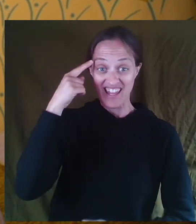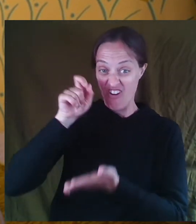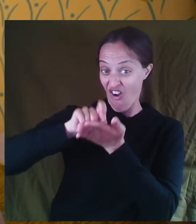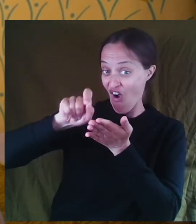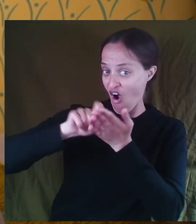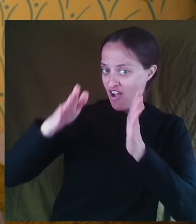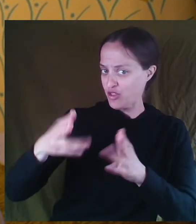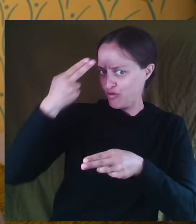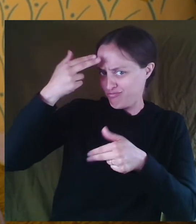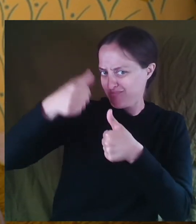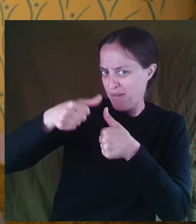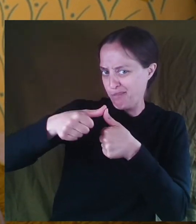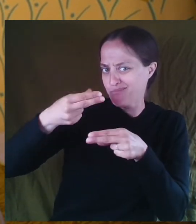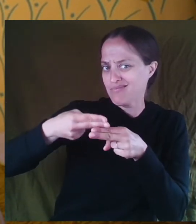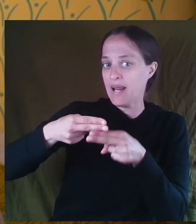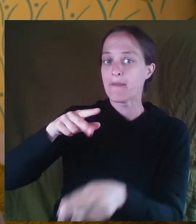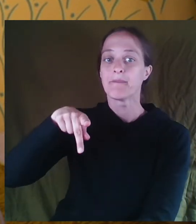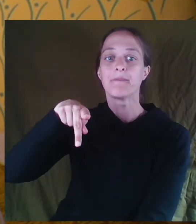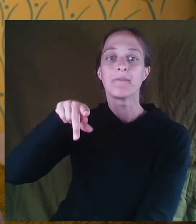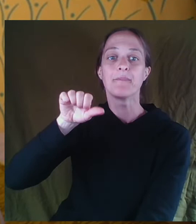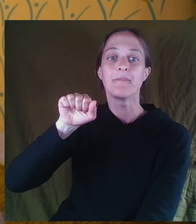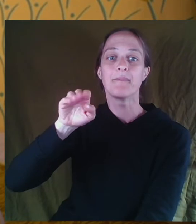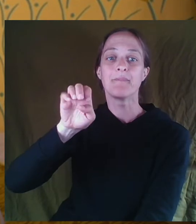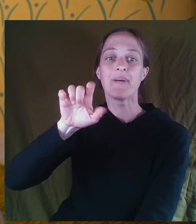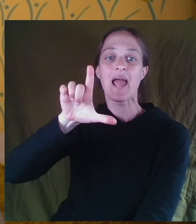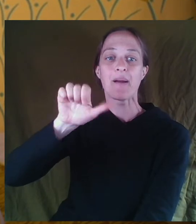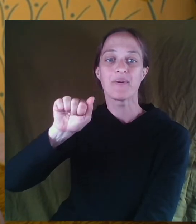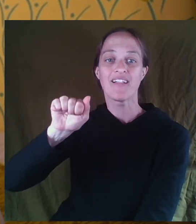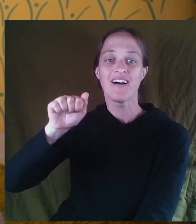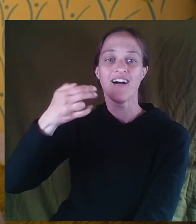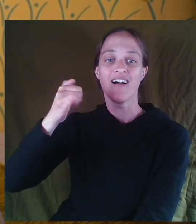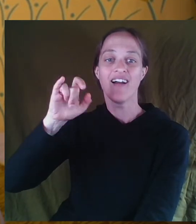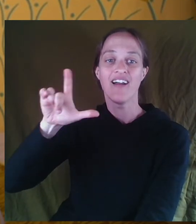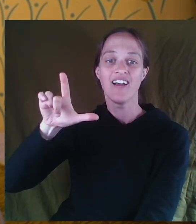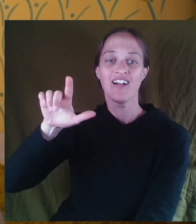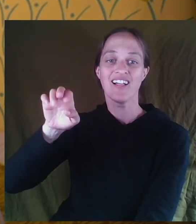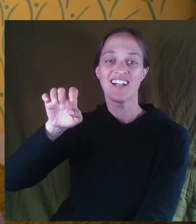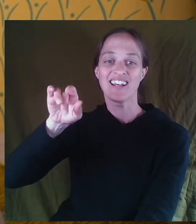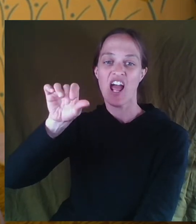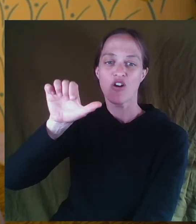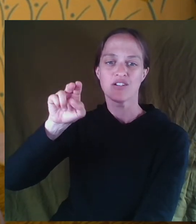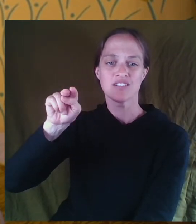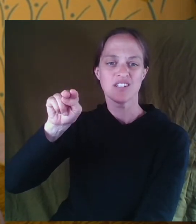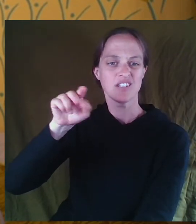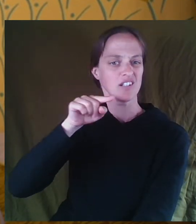why do you think the author, remember, Pamela Hill Nettleton, wrote this book?